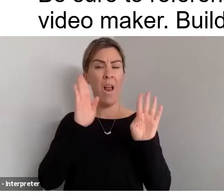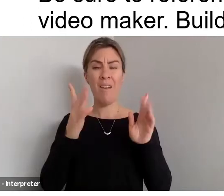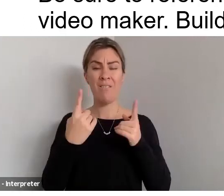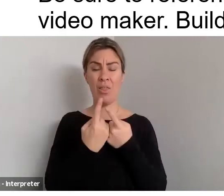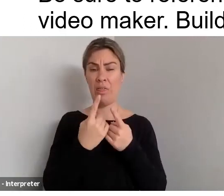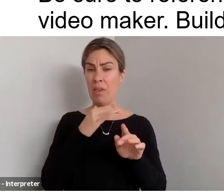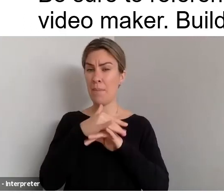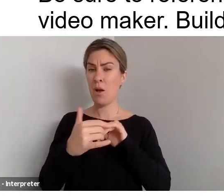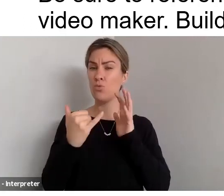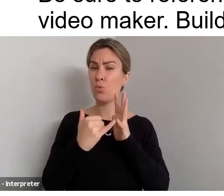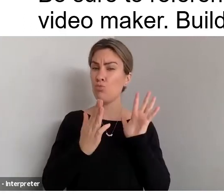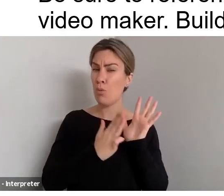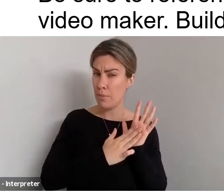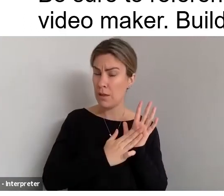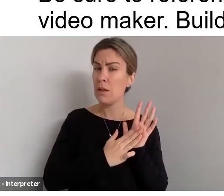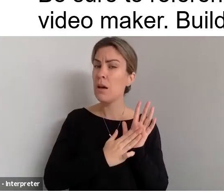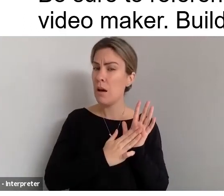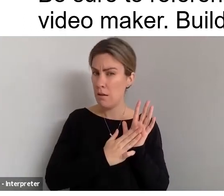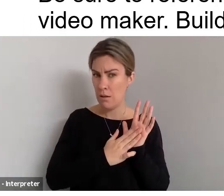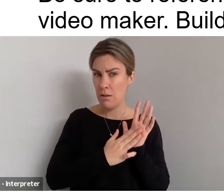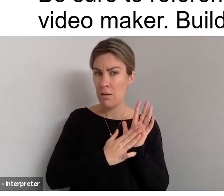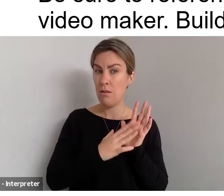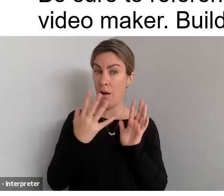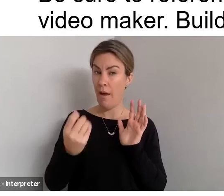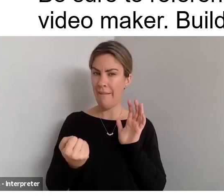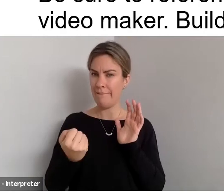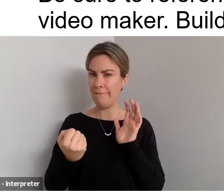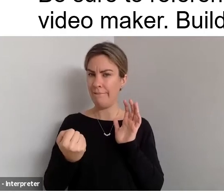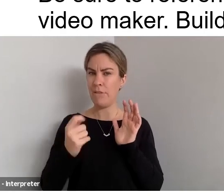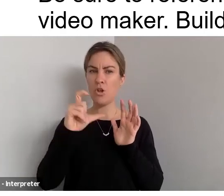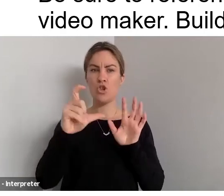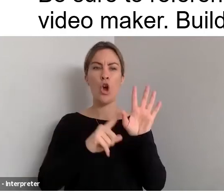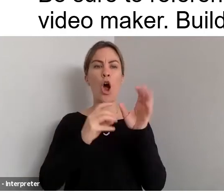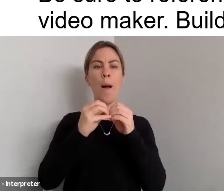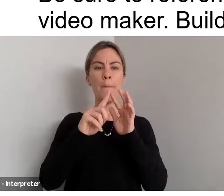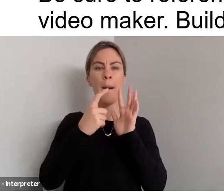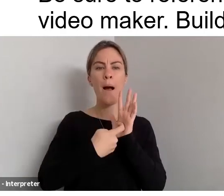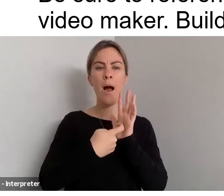while there is cyber bullying and all those things, there is also a